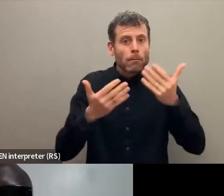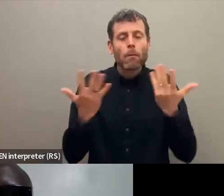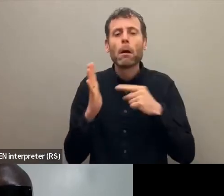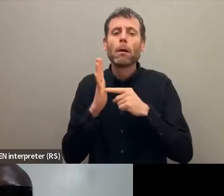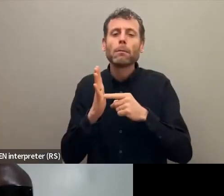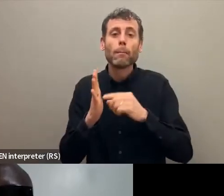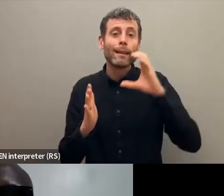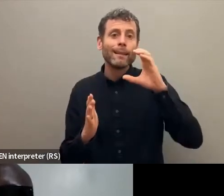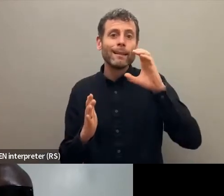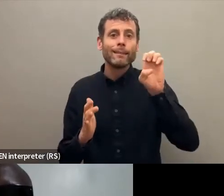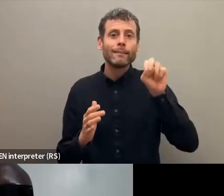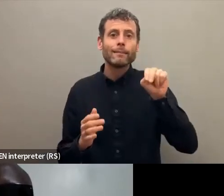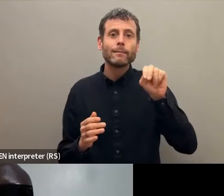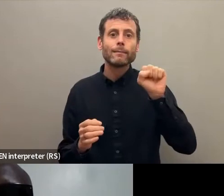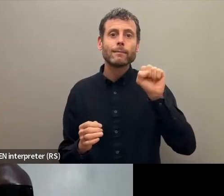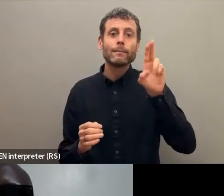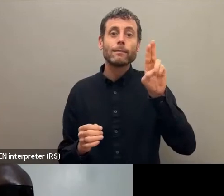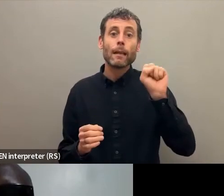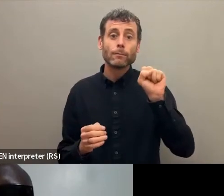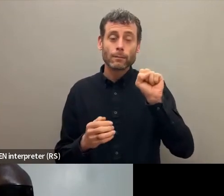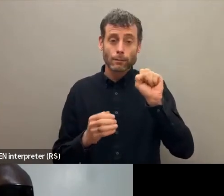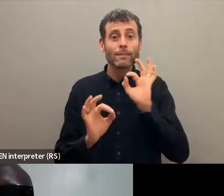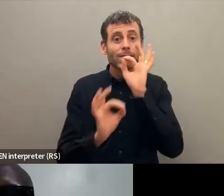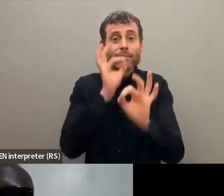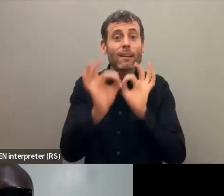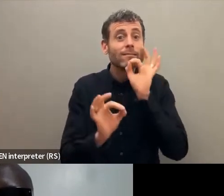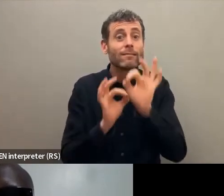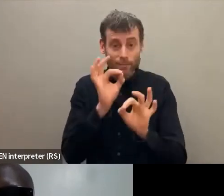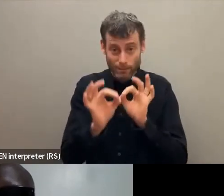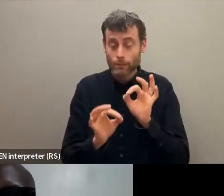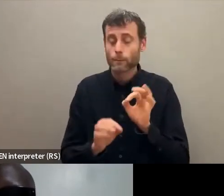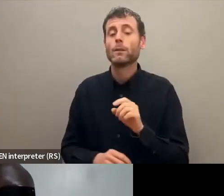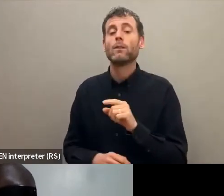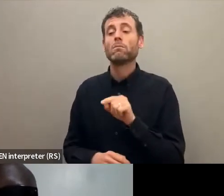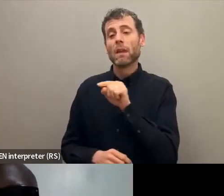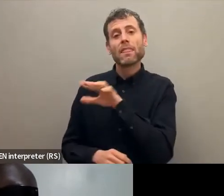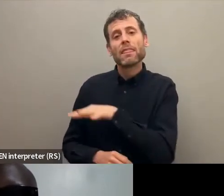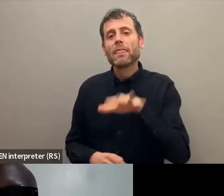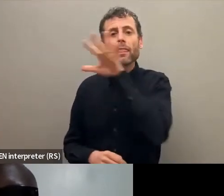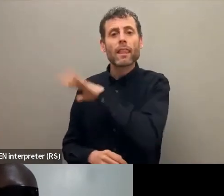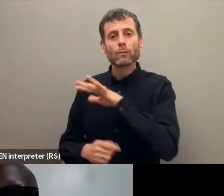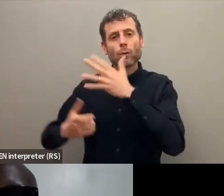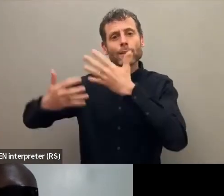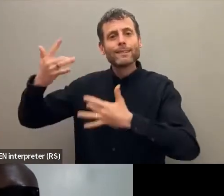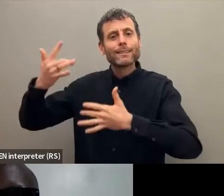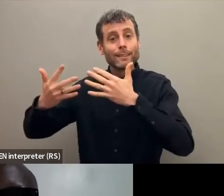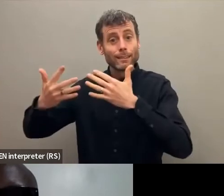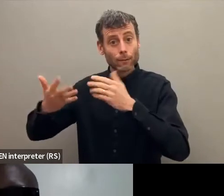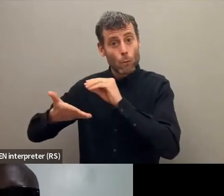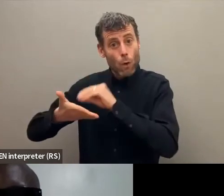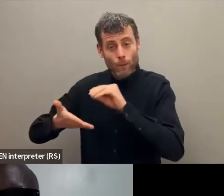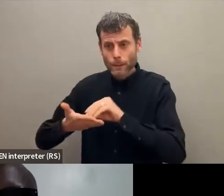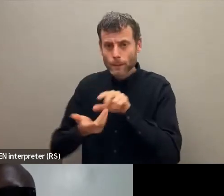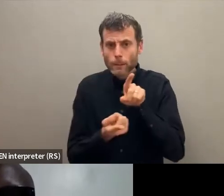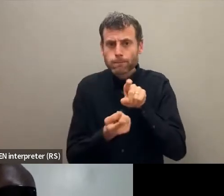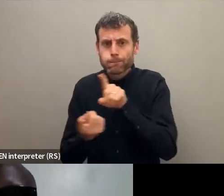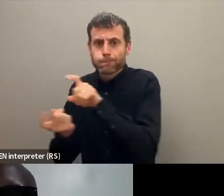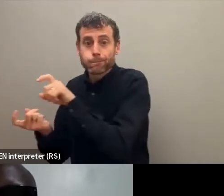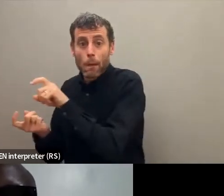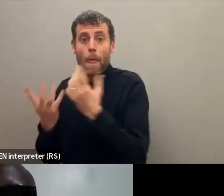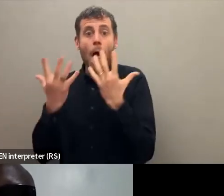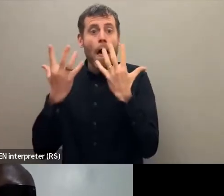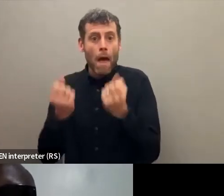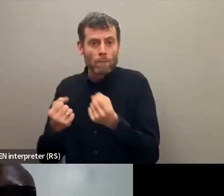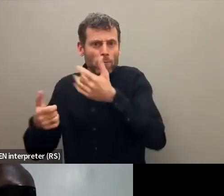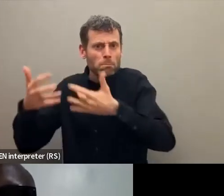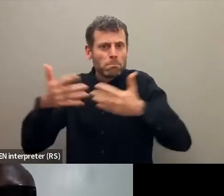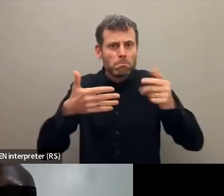Elizabeth Lockwood: And again international disability alliance and national and regional op eds of the region, including disability Pacific Disability Forum and ASEAN Disability Forum.